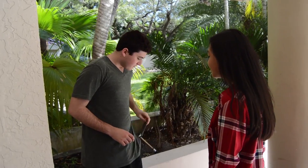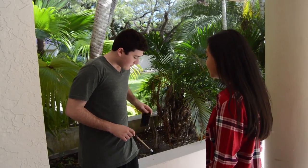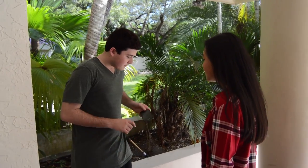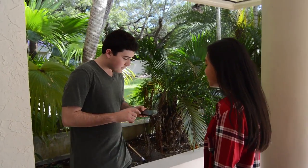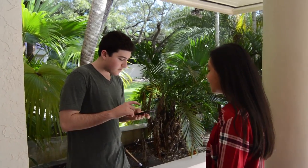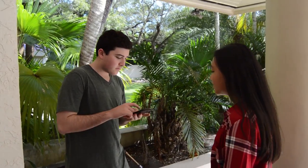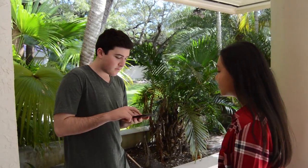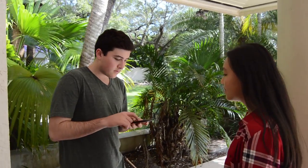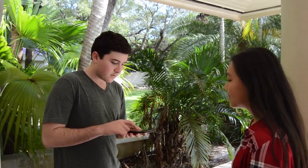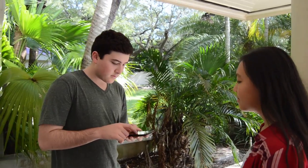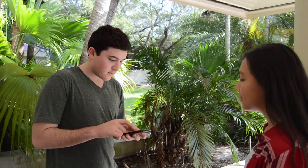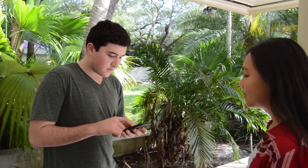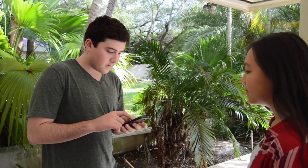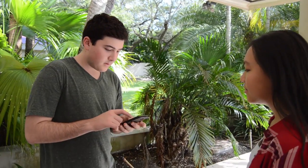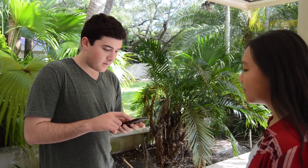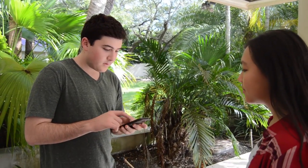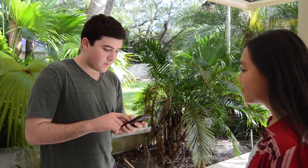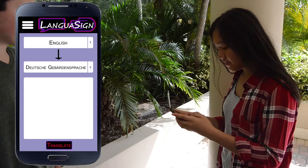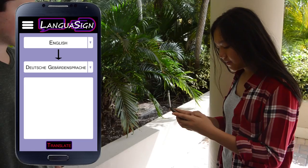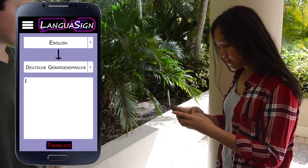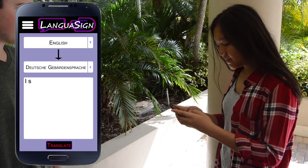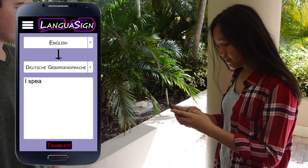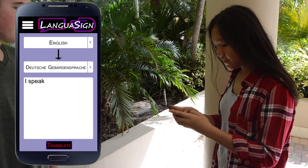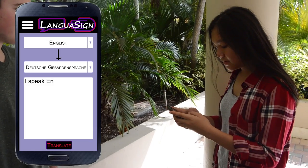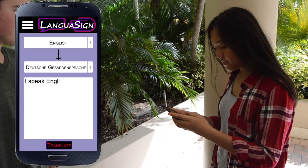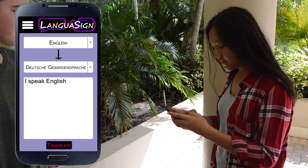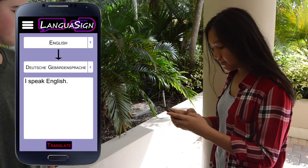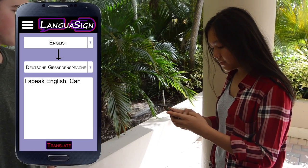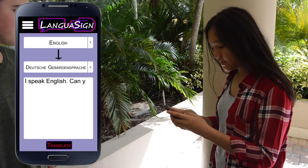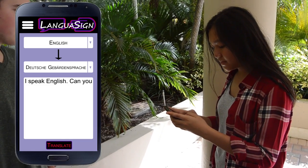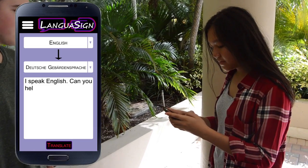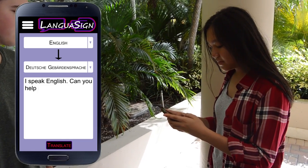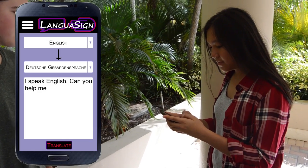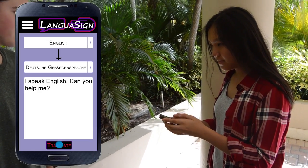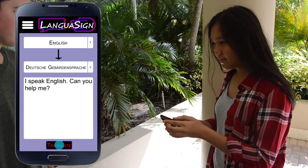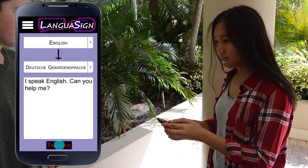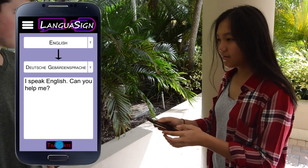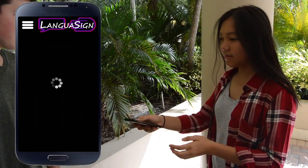with him. Anton pulls out LanguaSign. The English person types in what she needs to